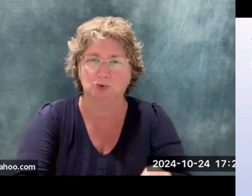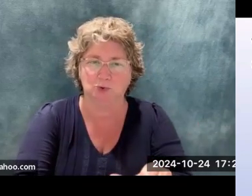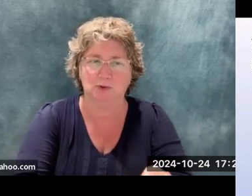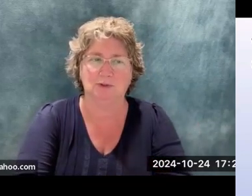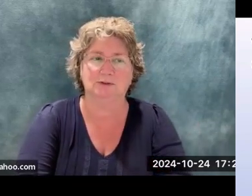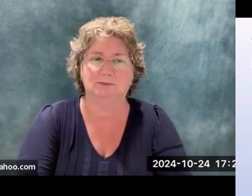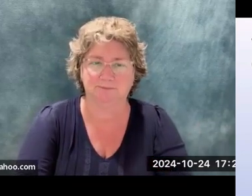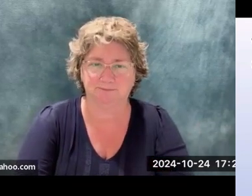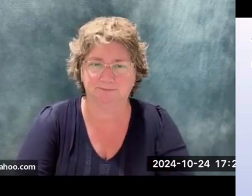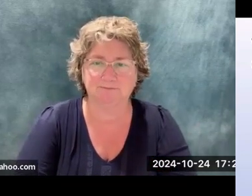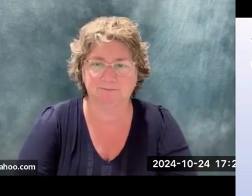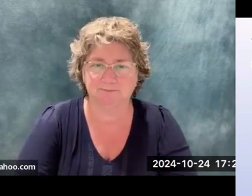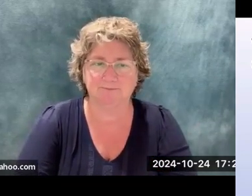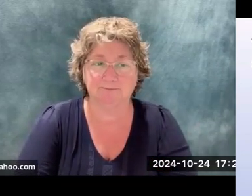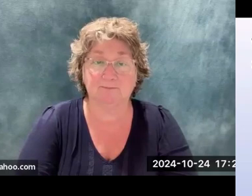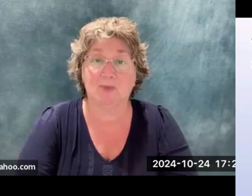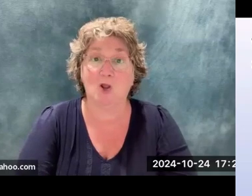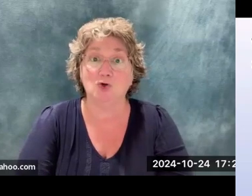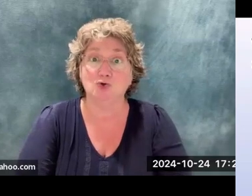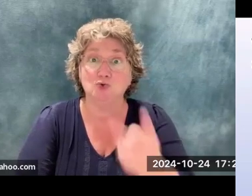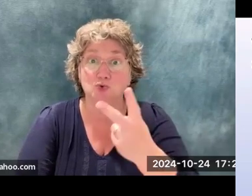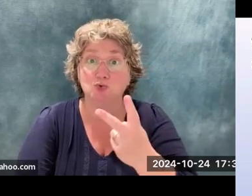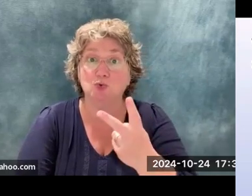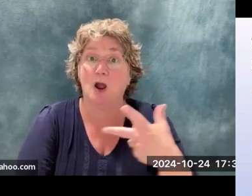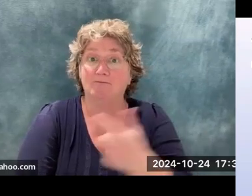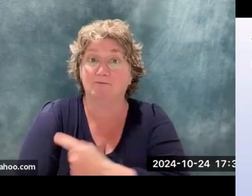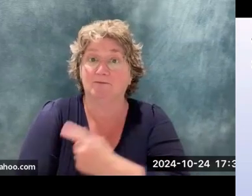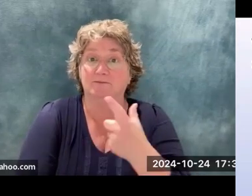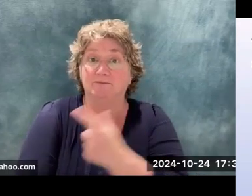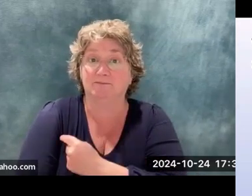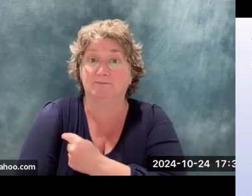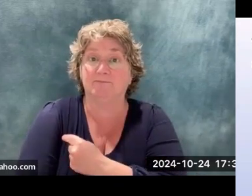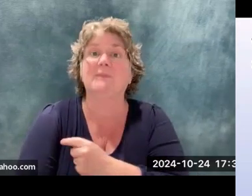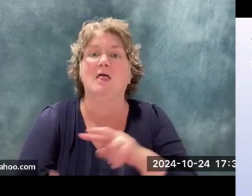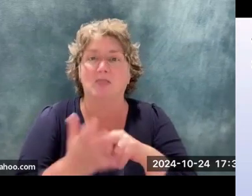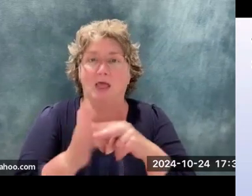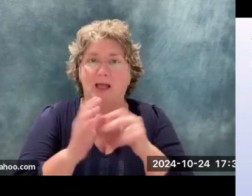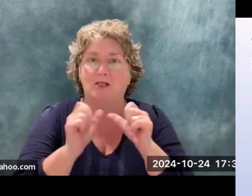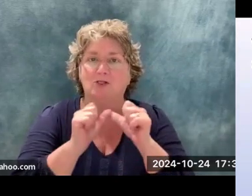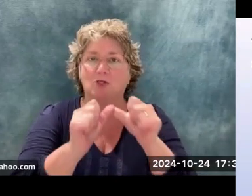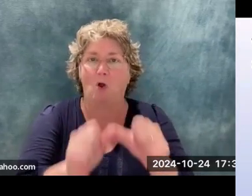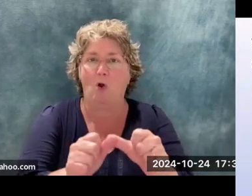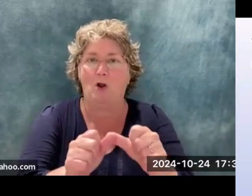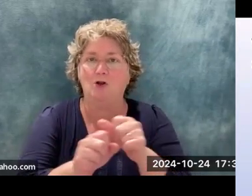vaccination lowered the risk of long COVID by 36%